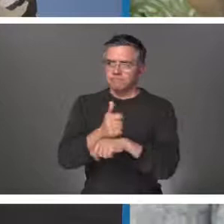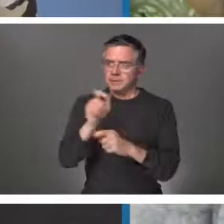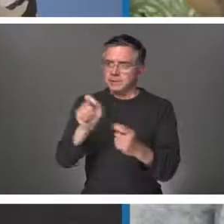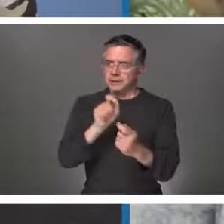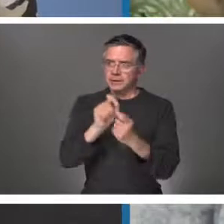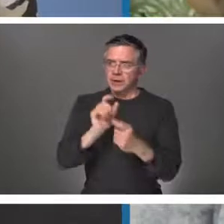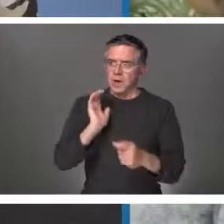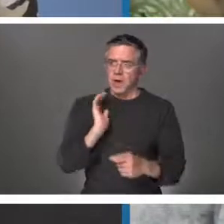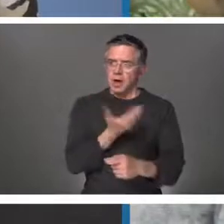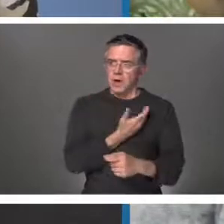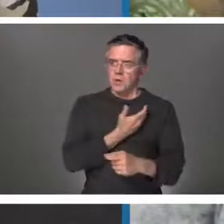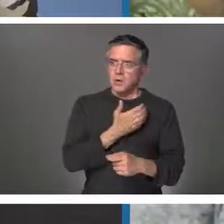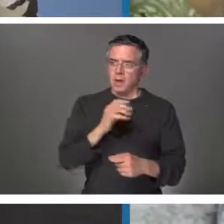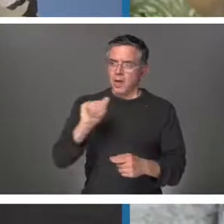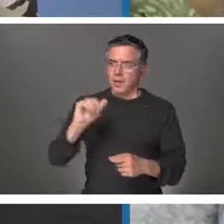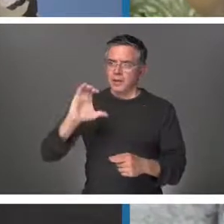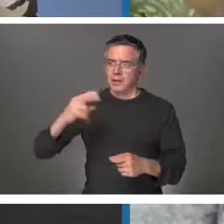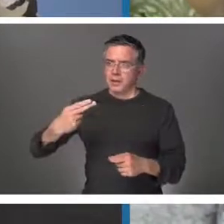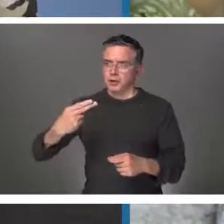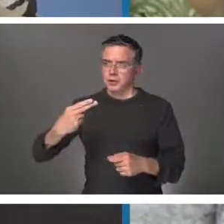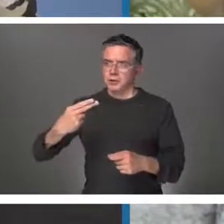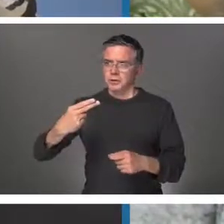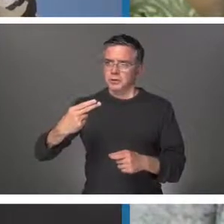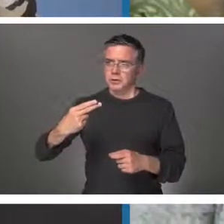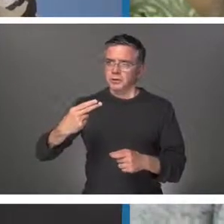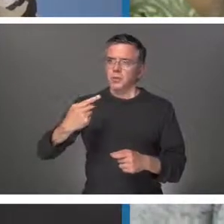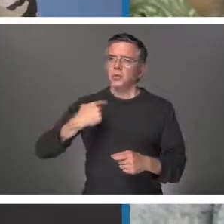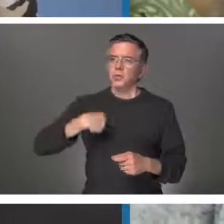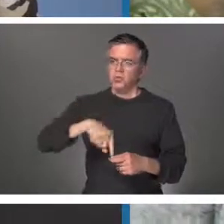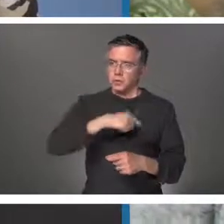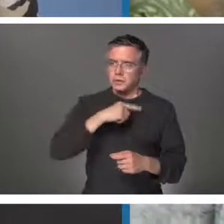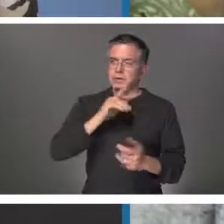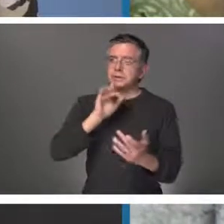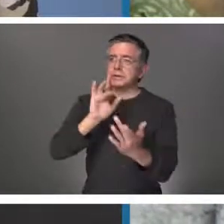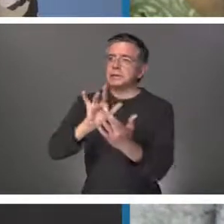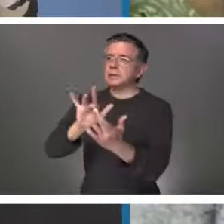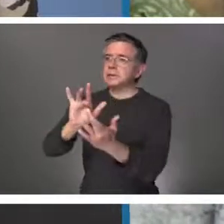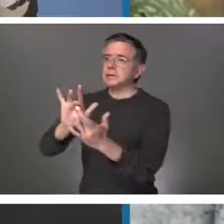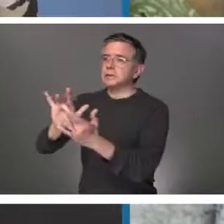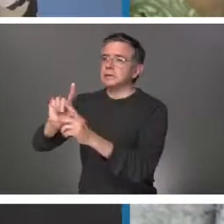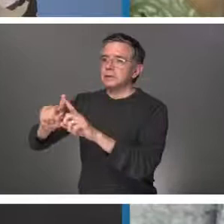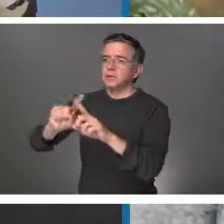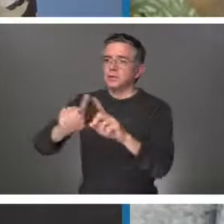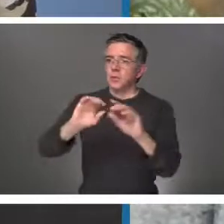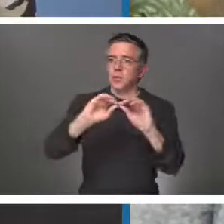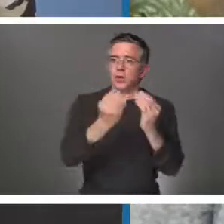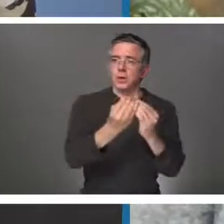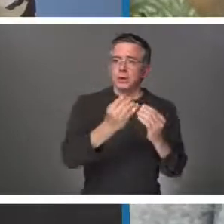where we then in turn work with organizations like Community to Community Development,